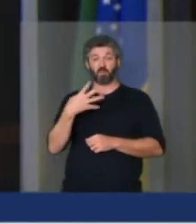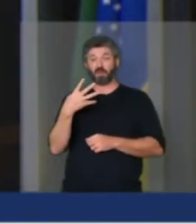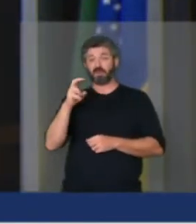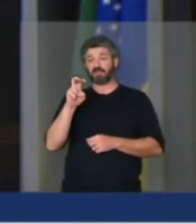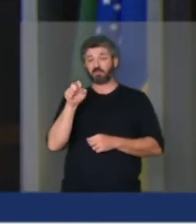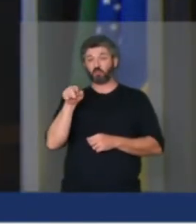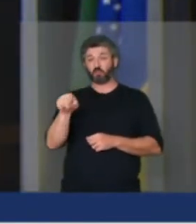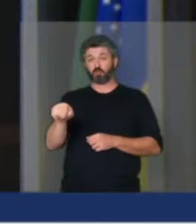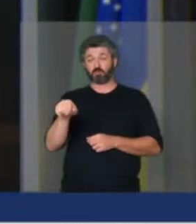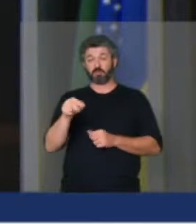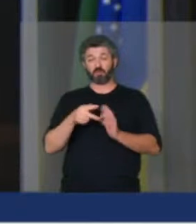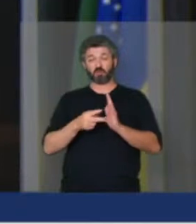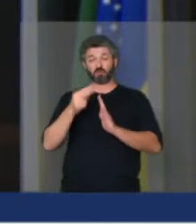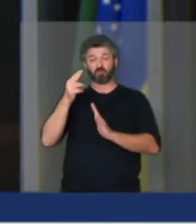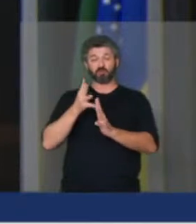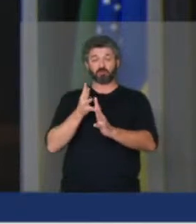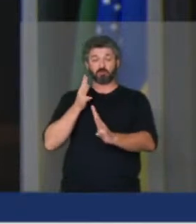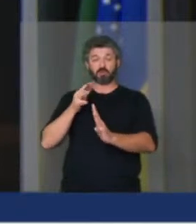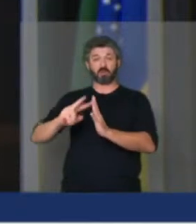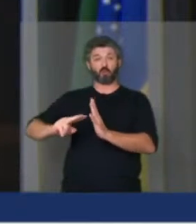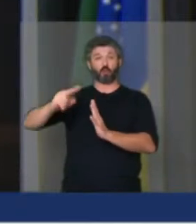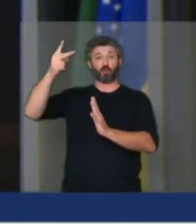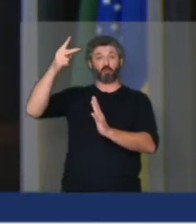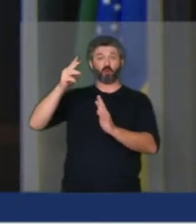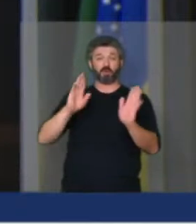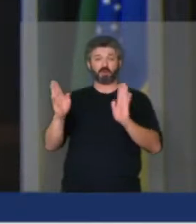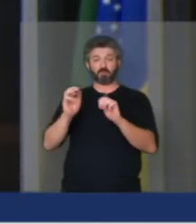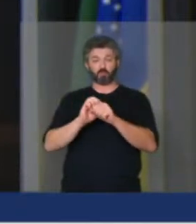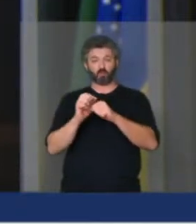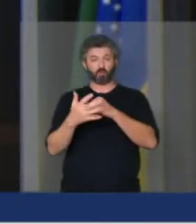BEM EQUIPADOS E HABILITADOS, QUANTAS UTIS A MAIS A GENTE